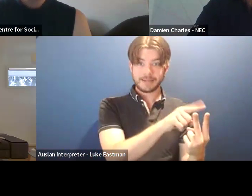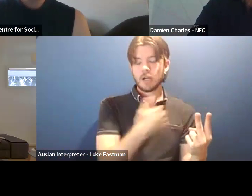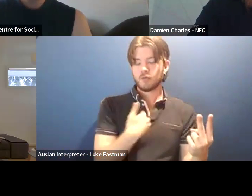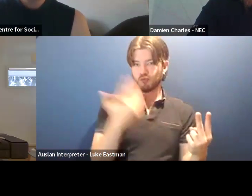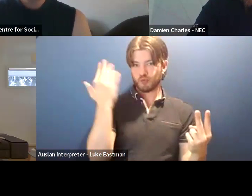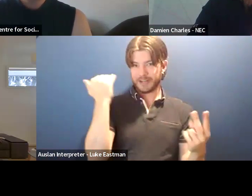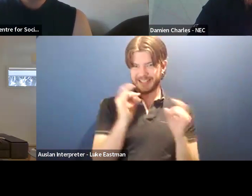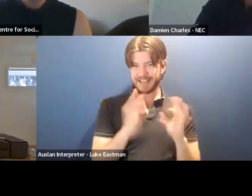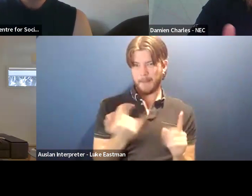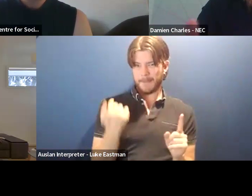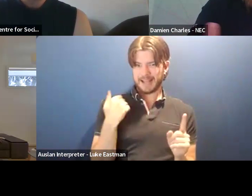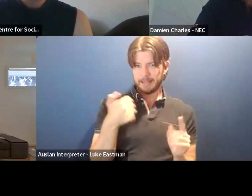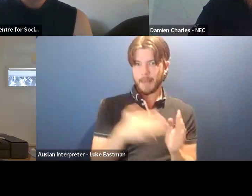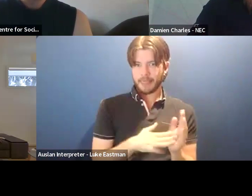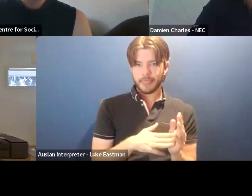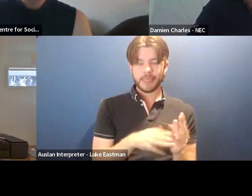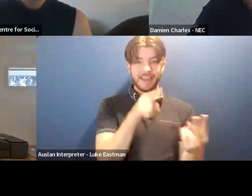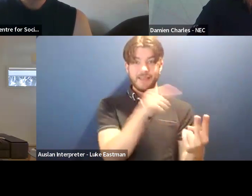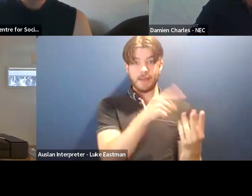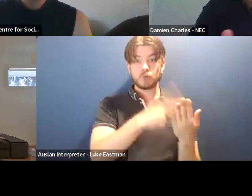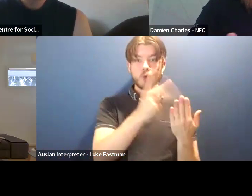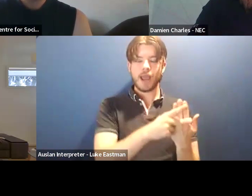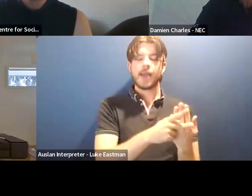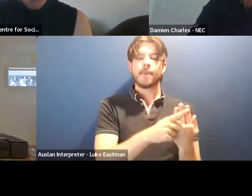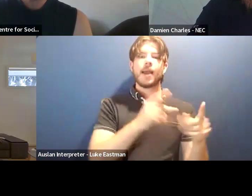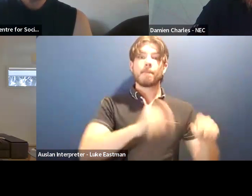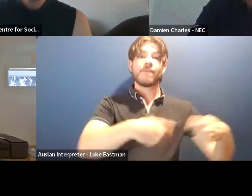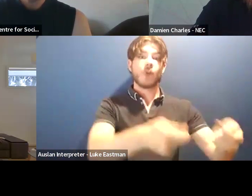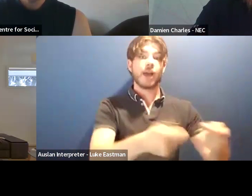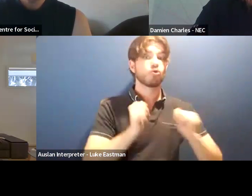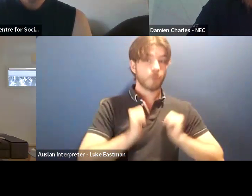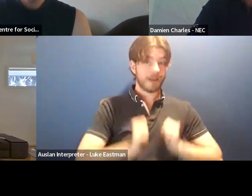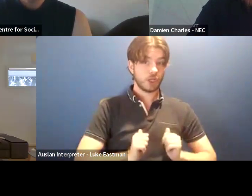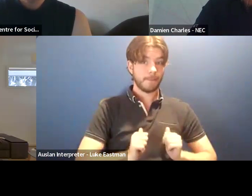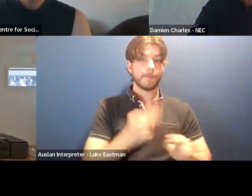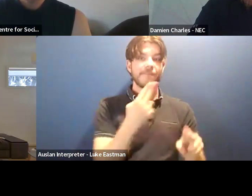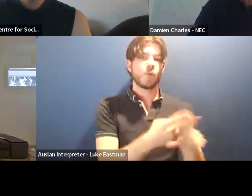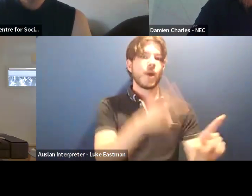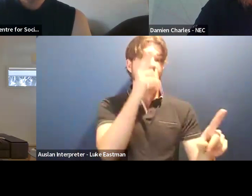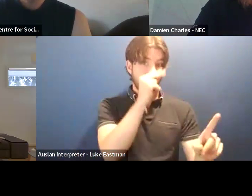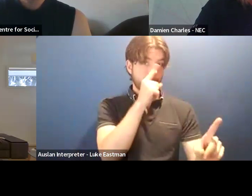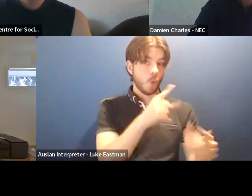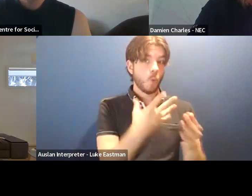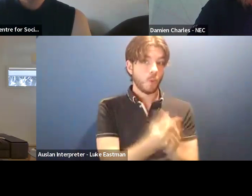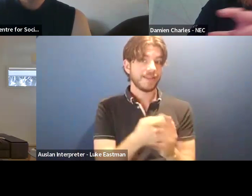months involves providing a trainee ship to a young person with a disability